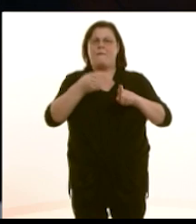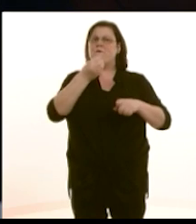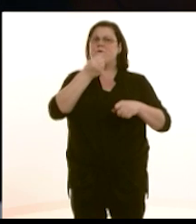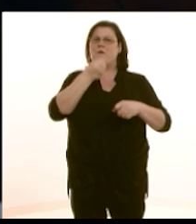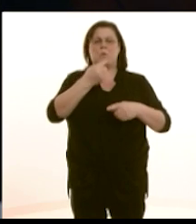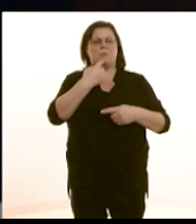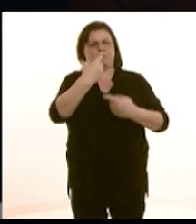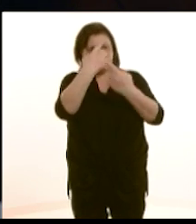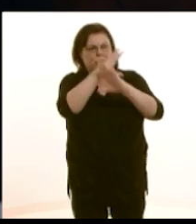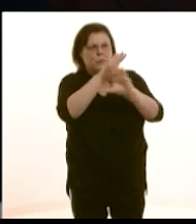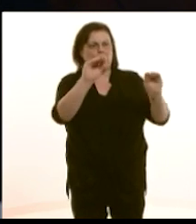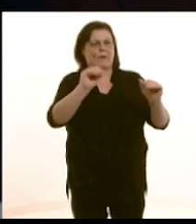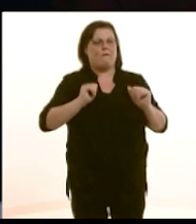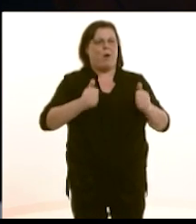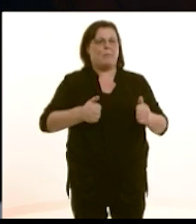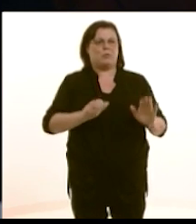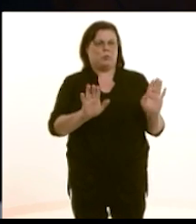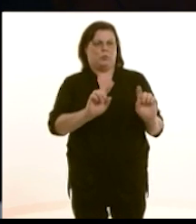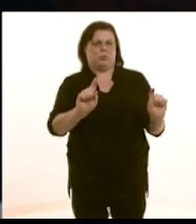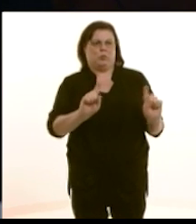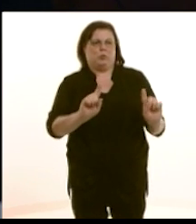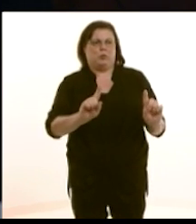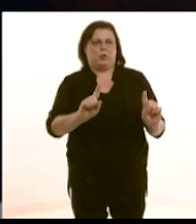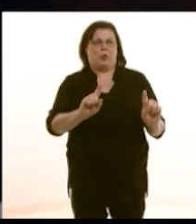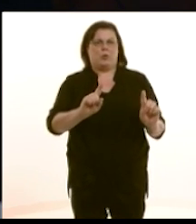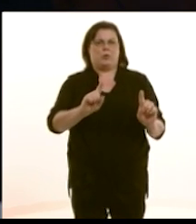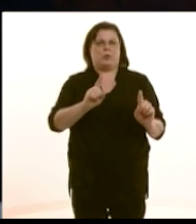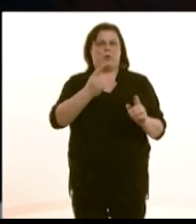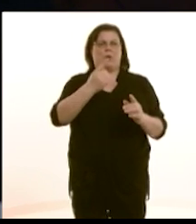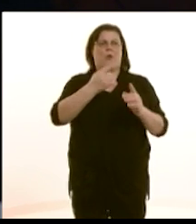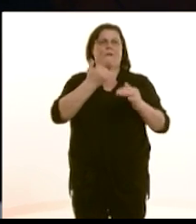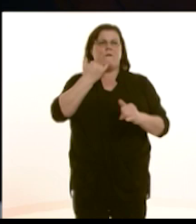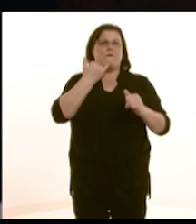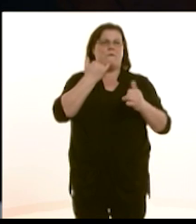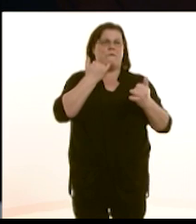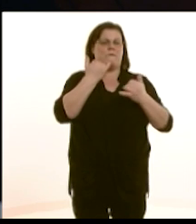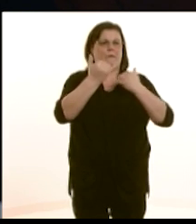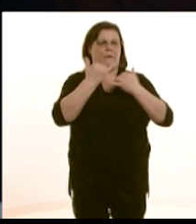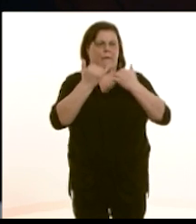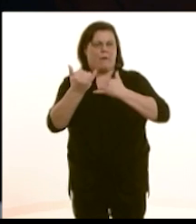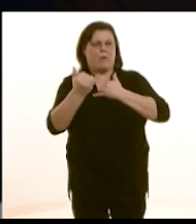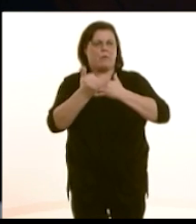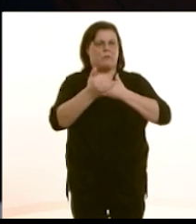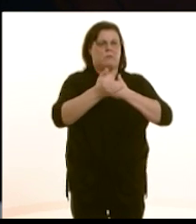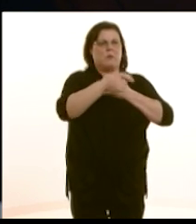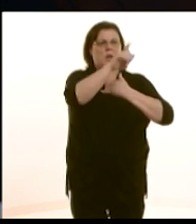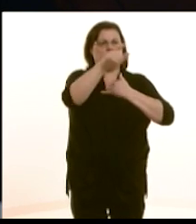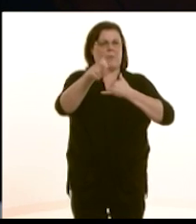William Powell: ëto resist the temptation to phone the Customer Contact Centre chasing paymentí William Powell: and not to divert staff unnecessarily